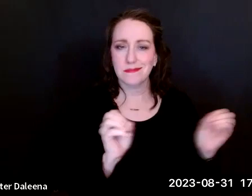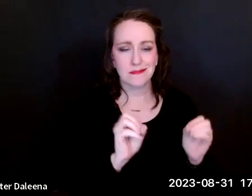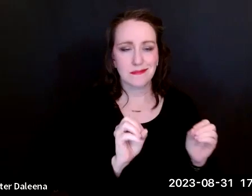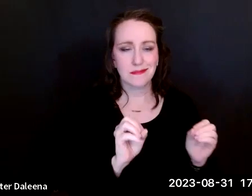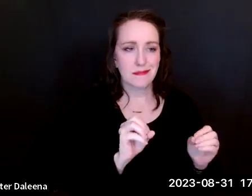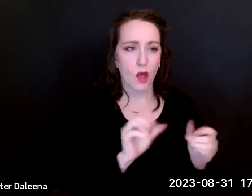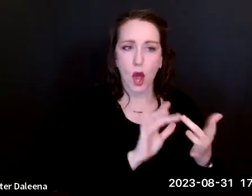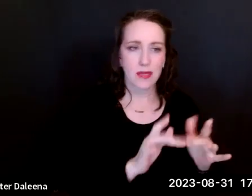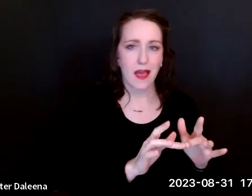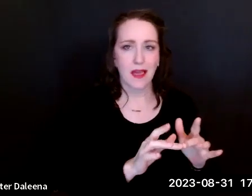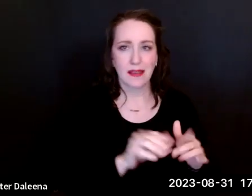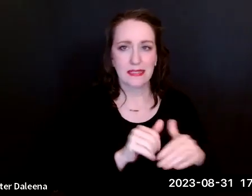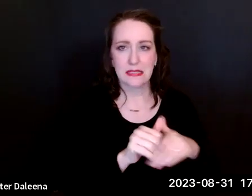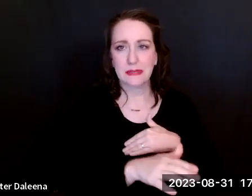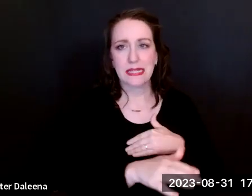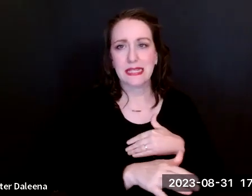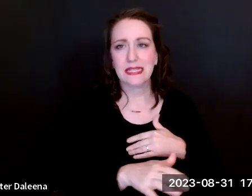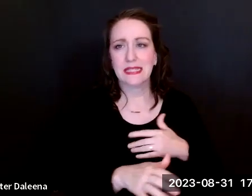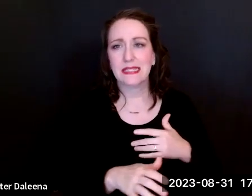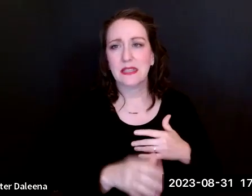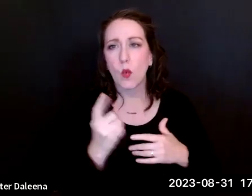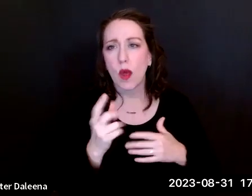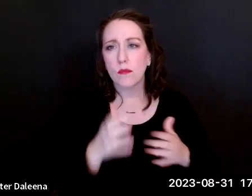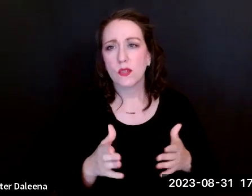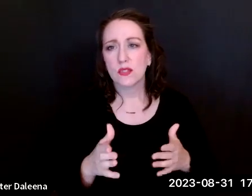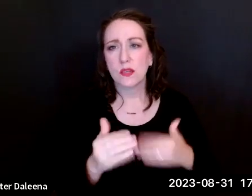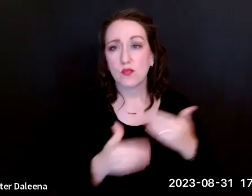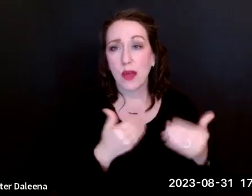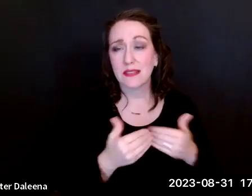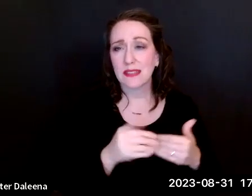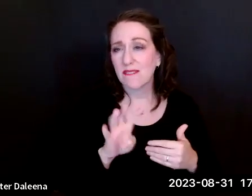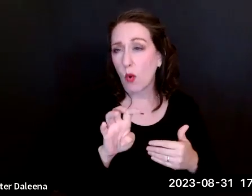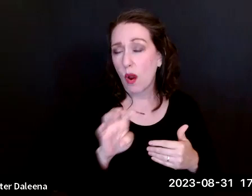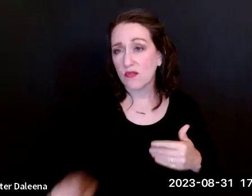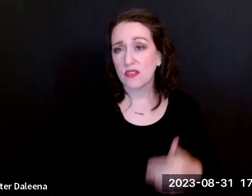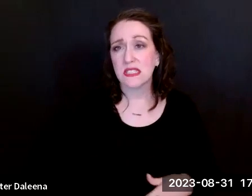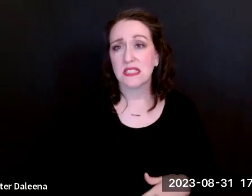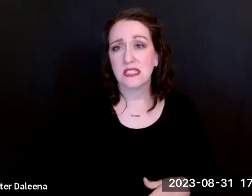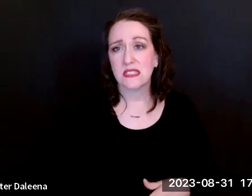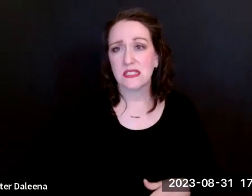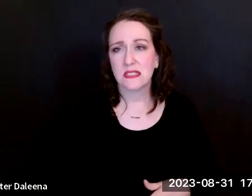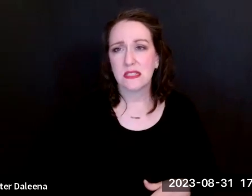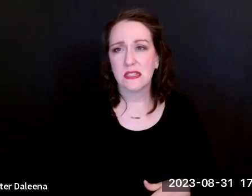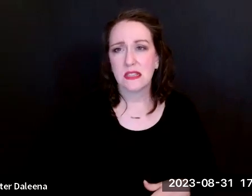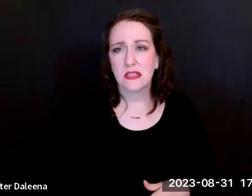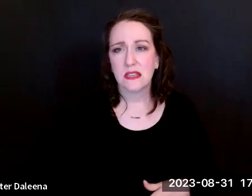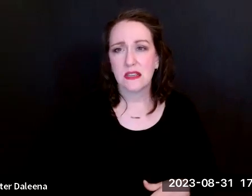online right now and that there's one person who's processing like 400 you know of these applications